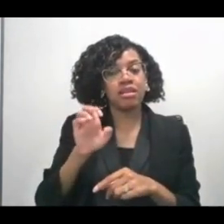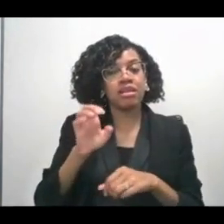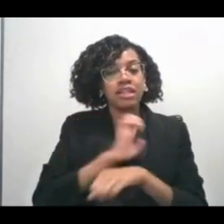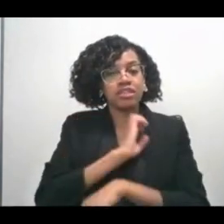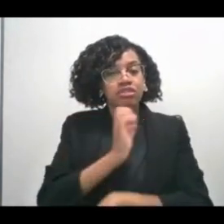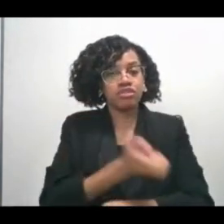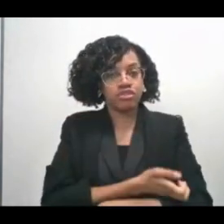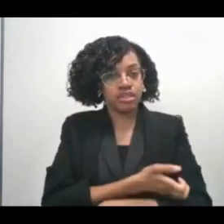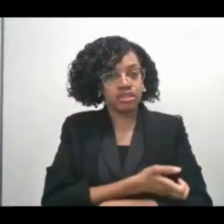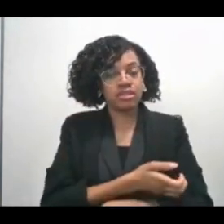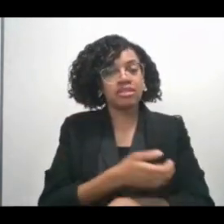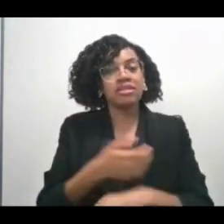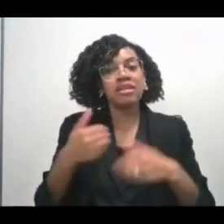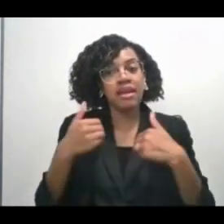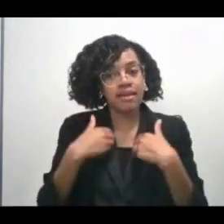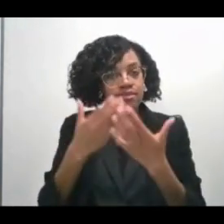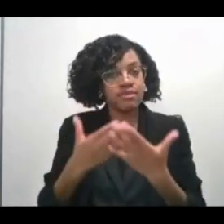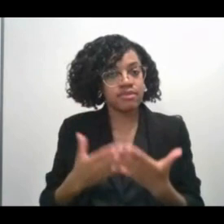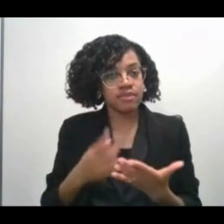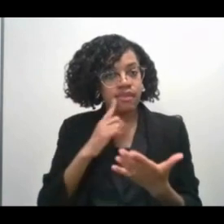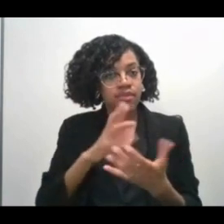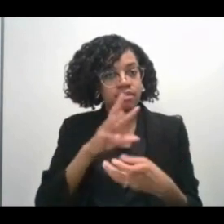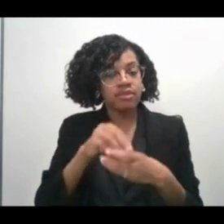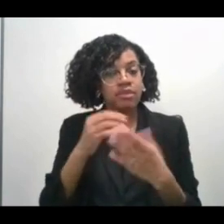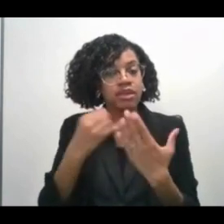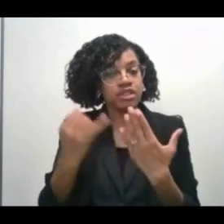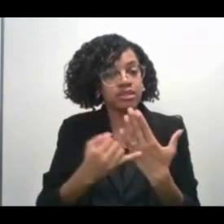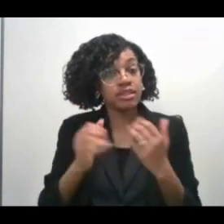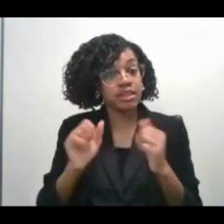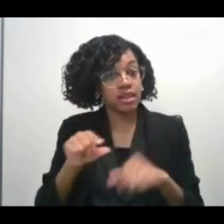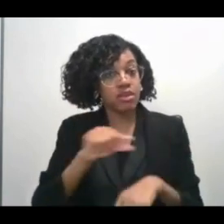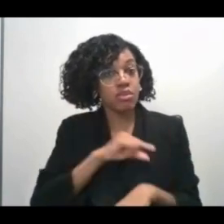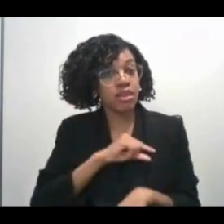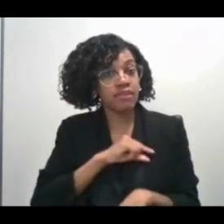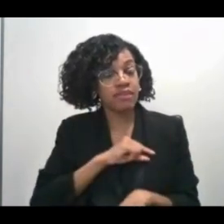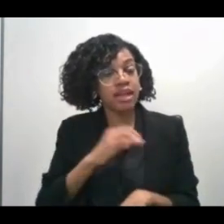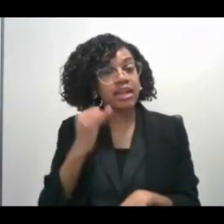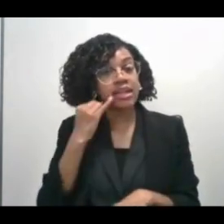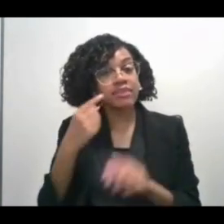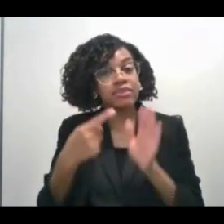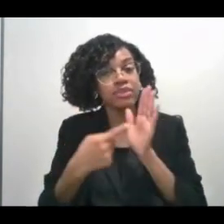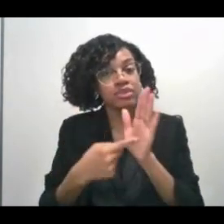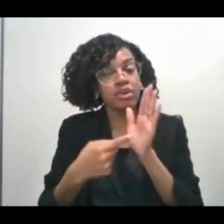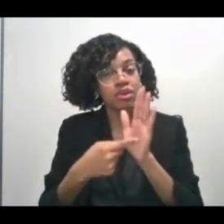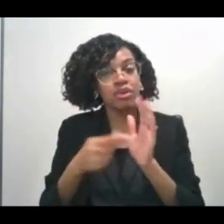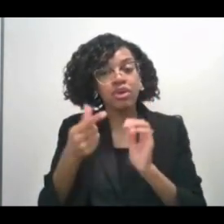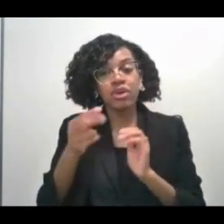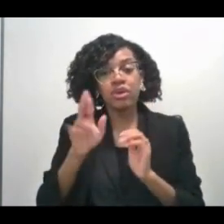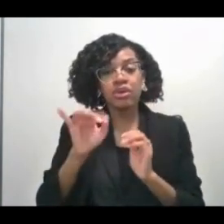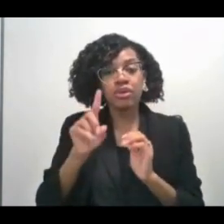if the committed roles that are focused on the resilience of the grid and power supply, for example, to reduce power outages